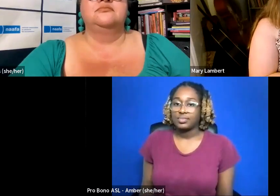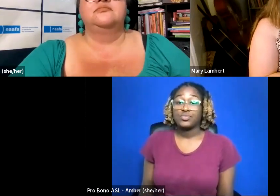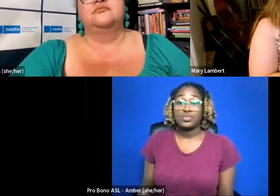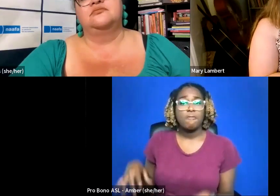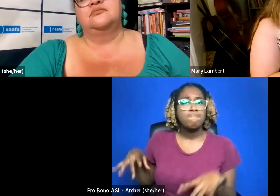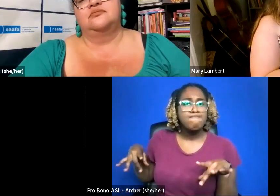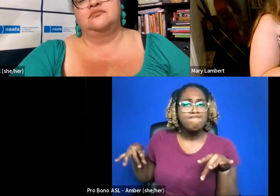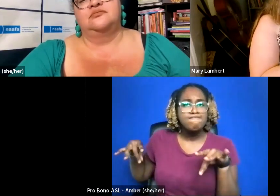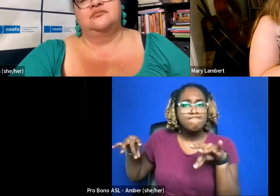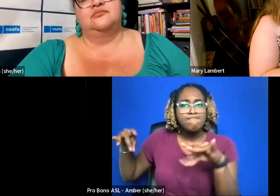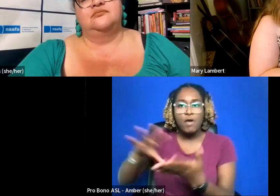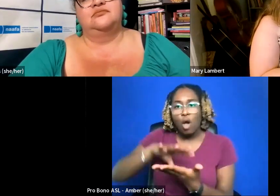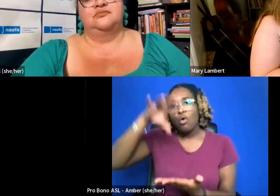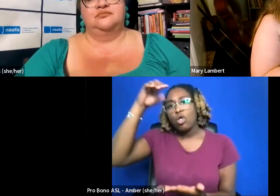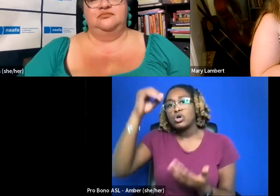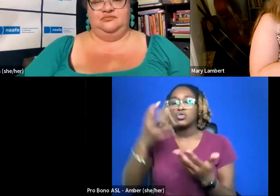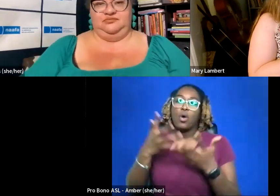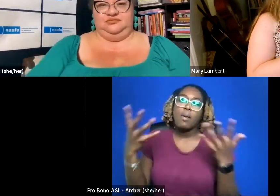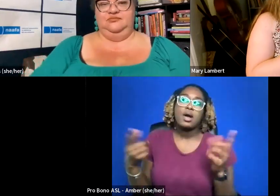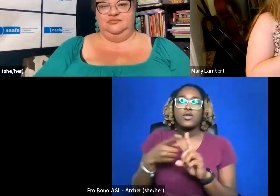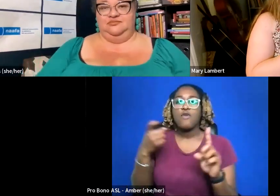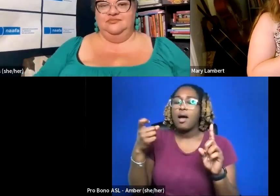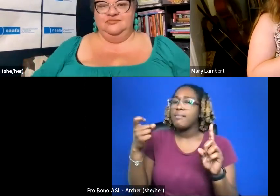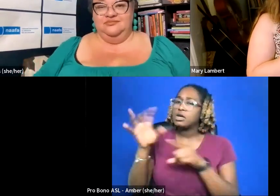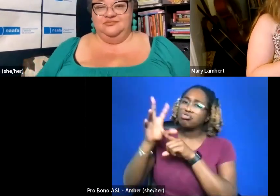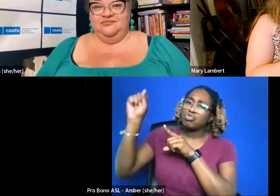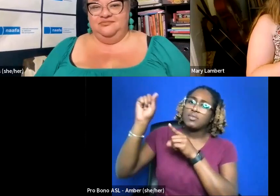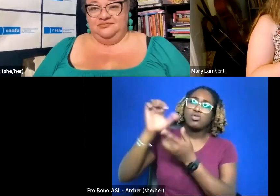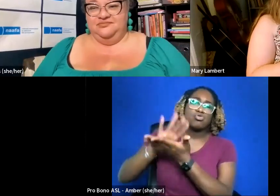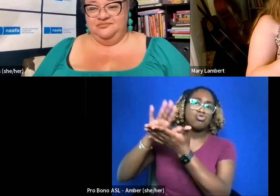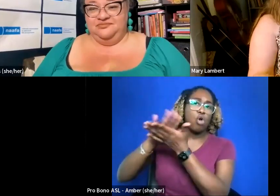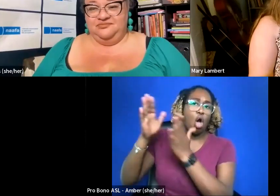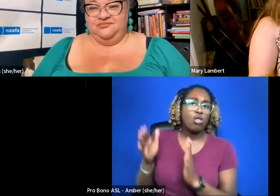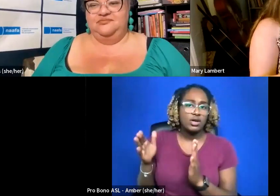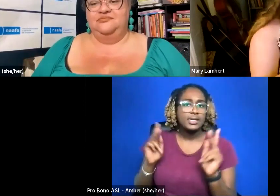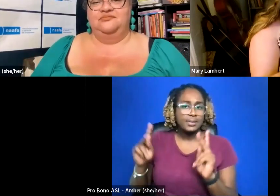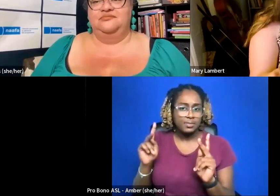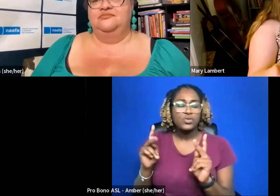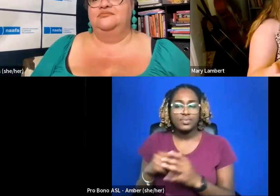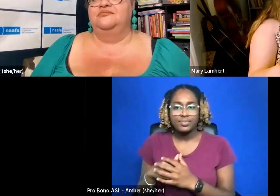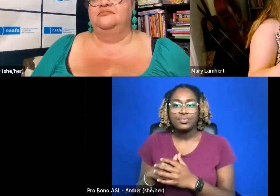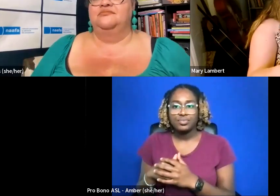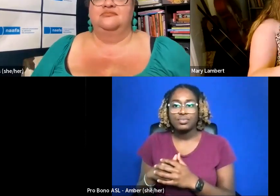from like incredible scholars and and people. But I also like when I